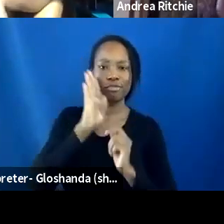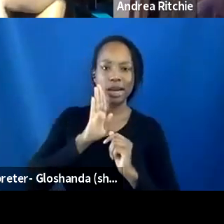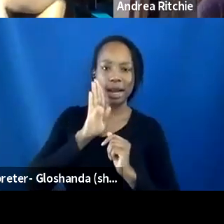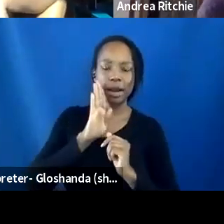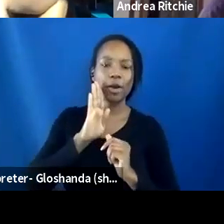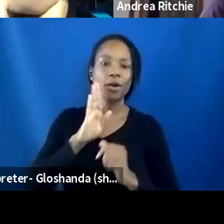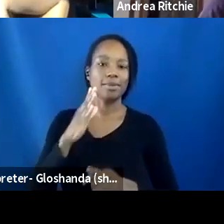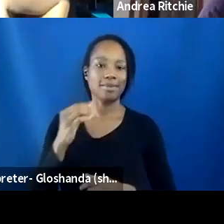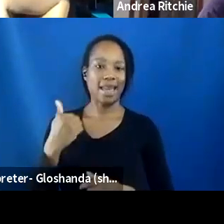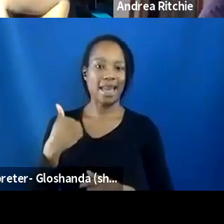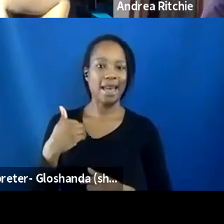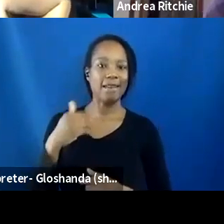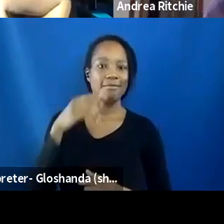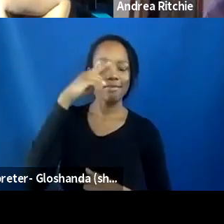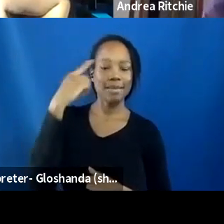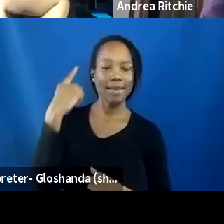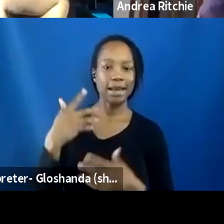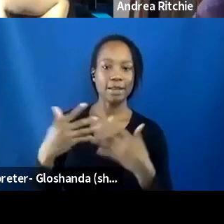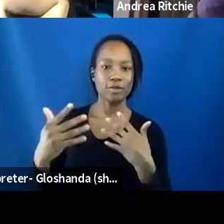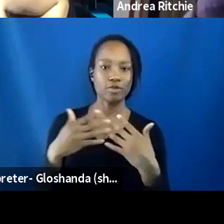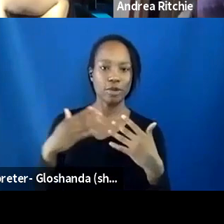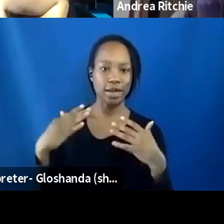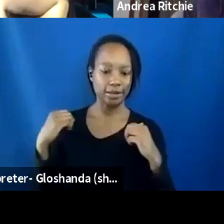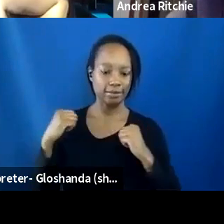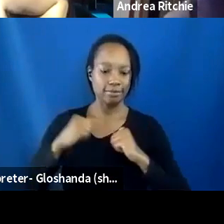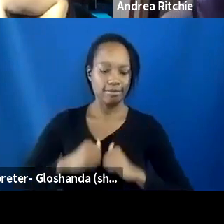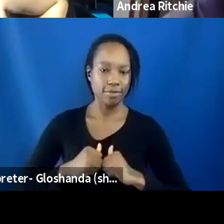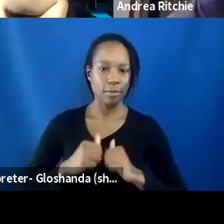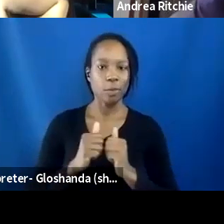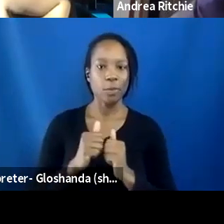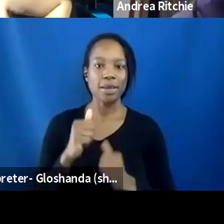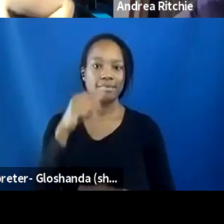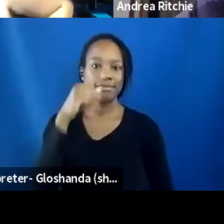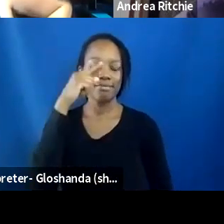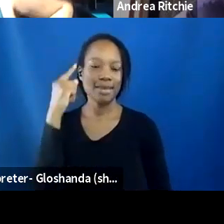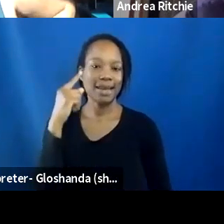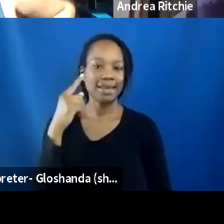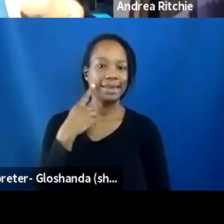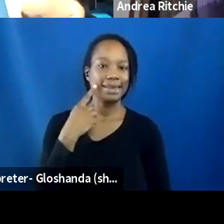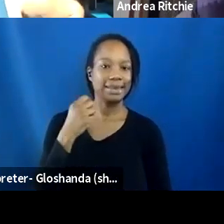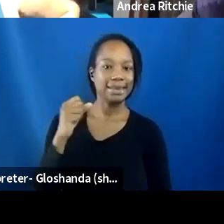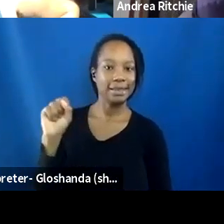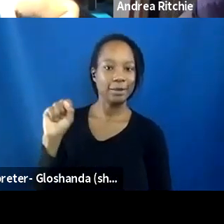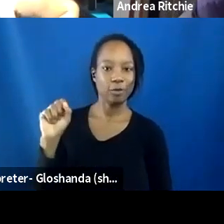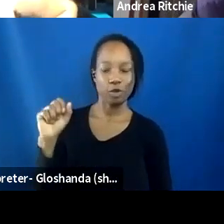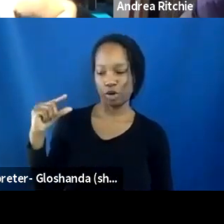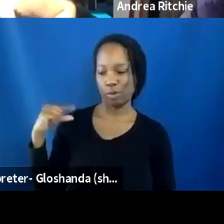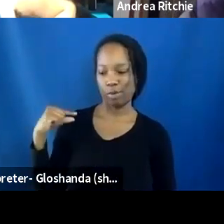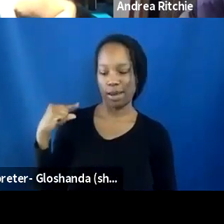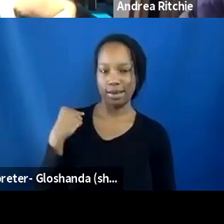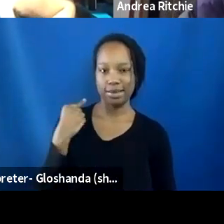with black and silver buttons on the shoulder. I call it my fancy sweater. It's for panels only.